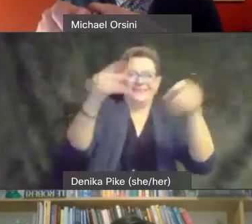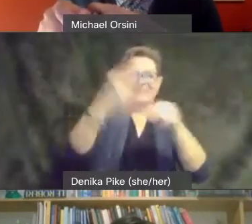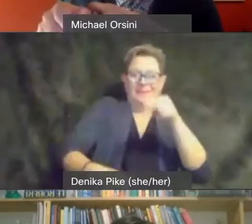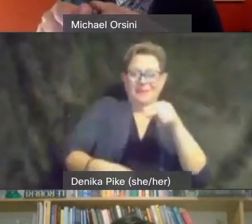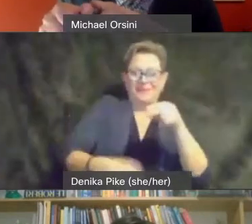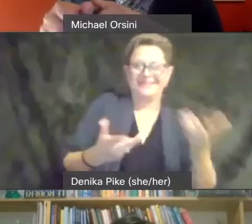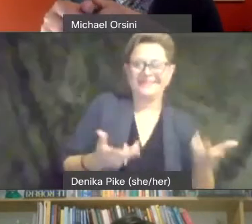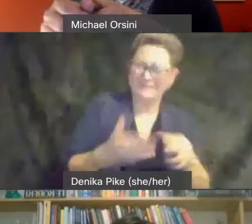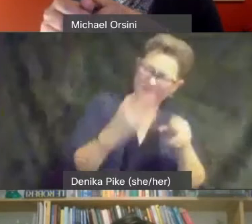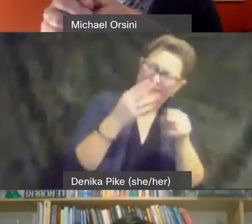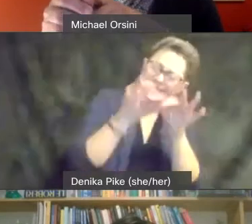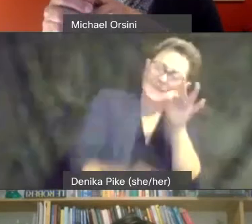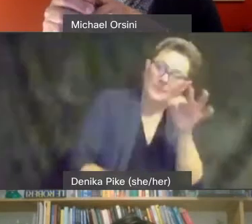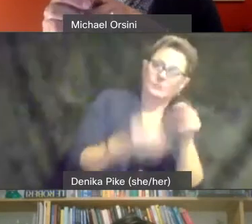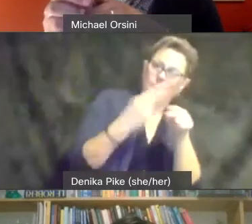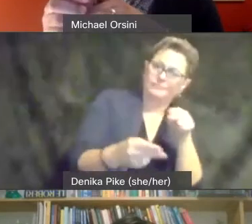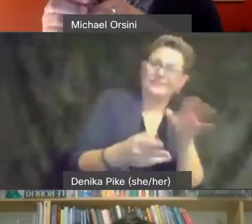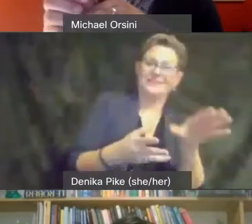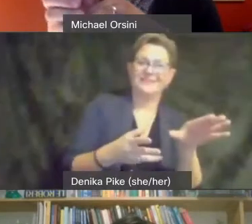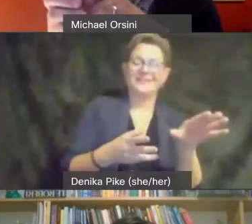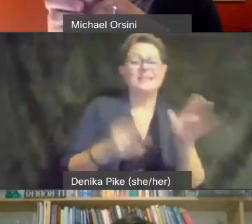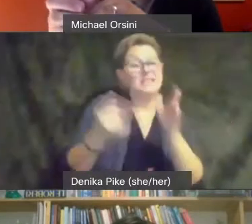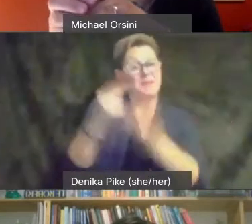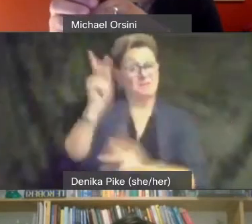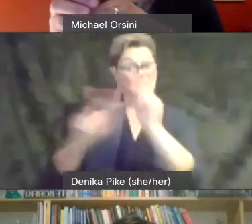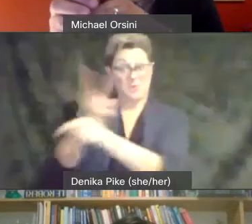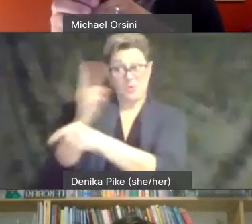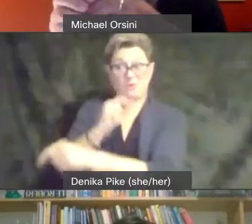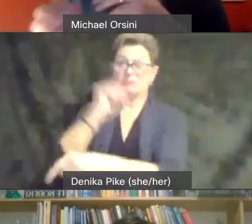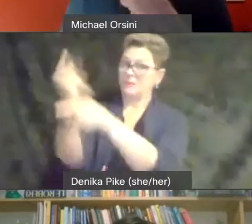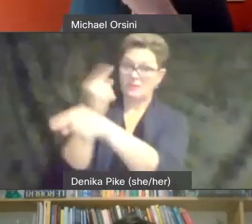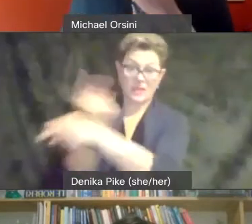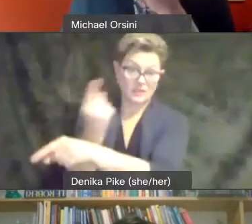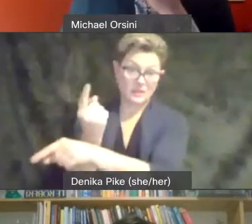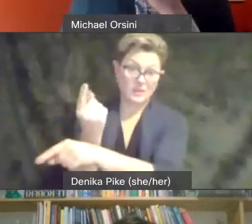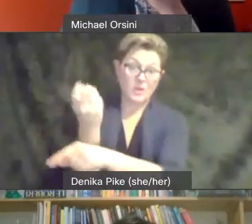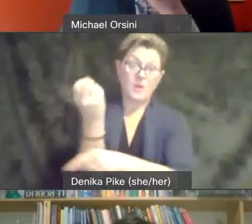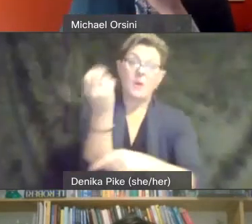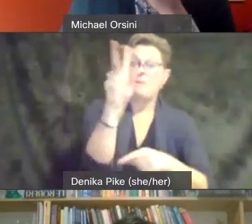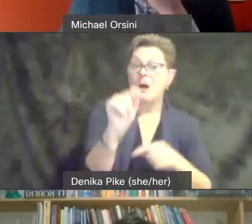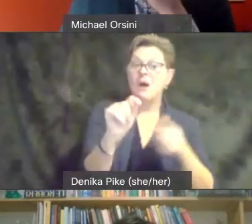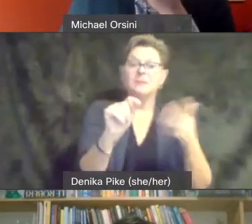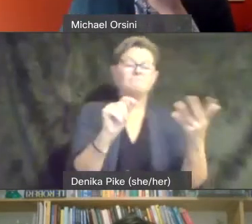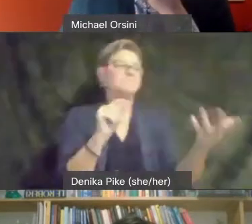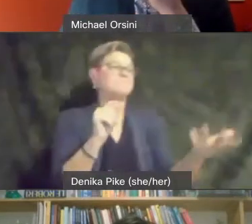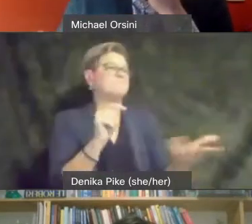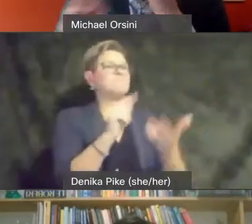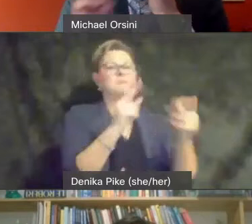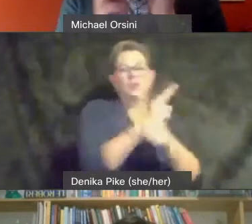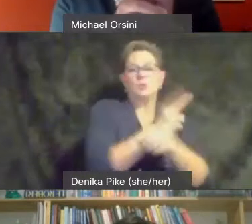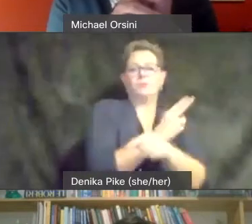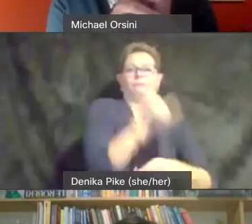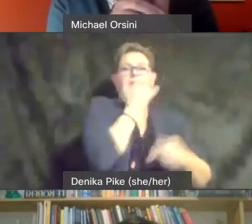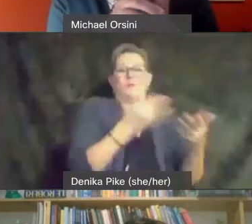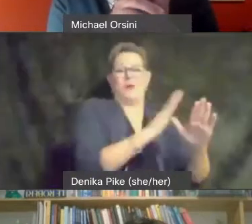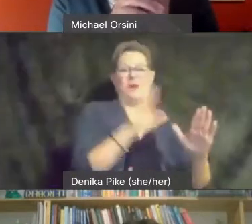They don't tend to use them either correctly, or thinking about people other than outside of their own privilege. So, that was a, that was a great to set comparison to have the.